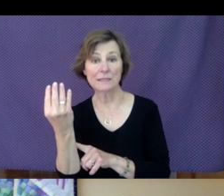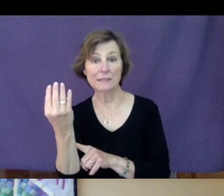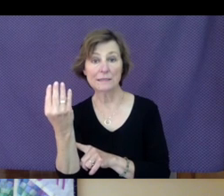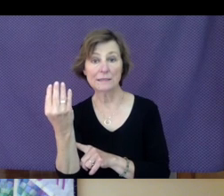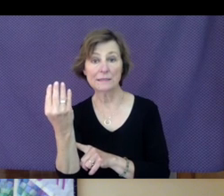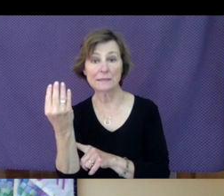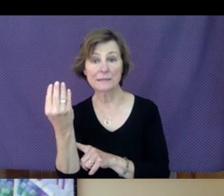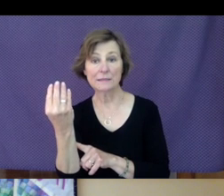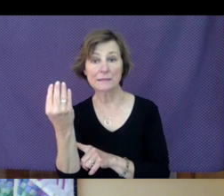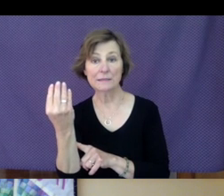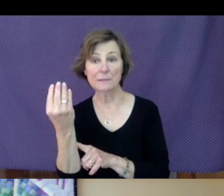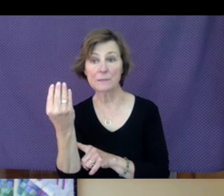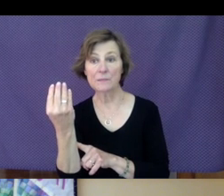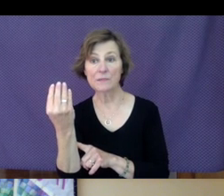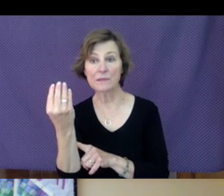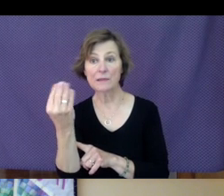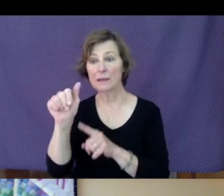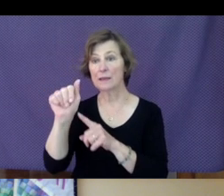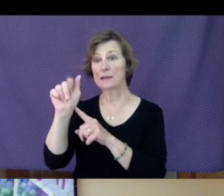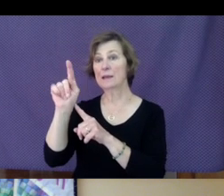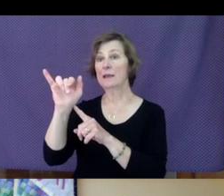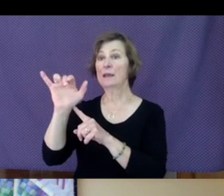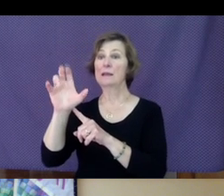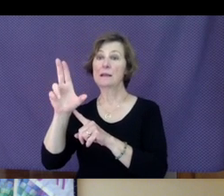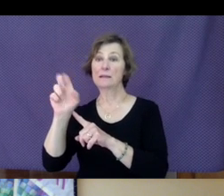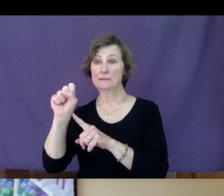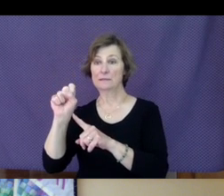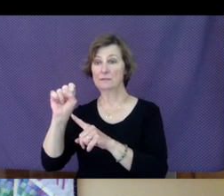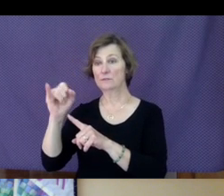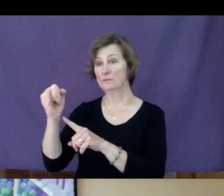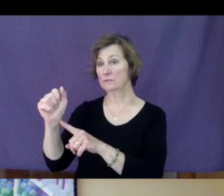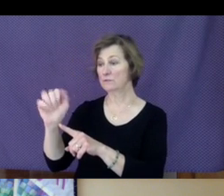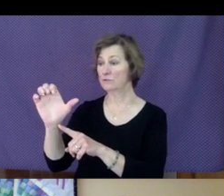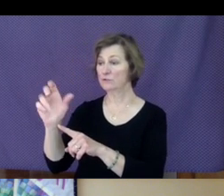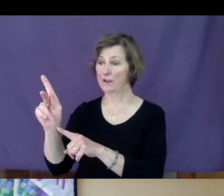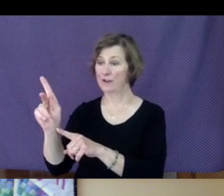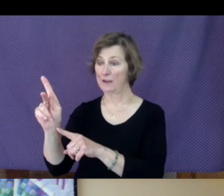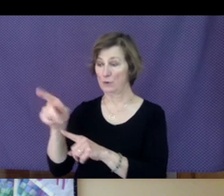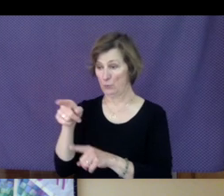Atticus Jack, You are three years old now